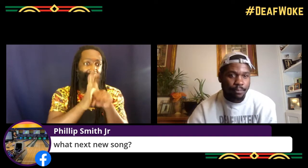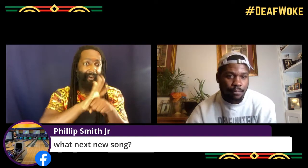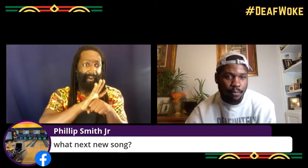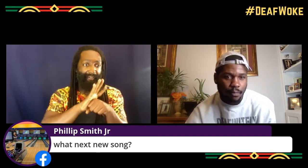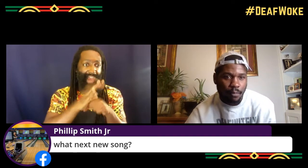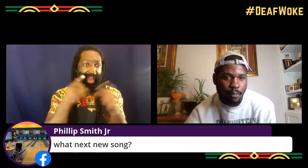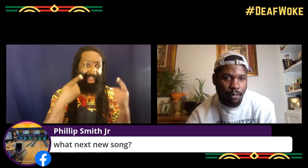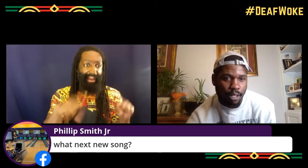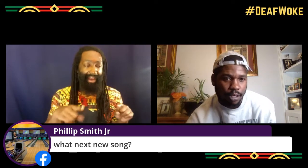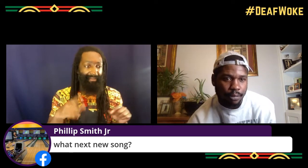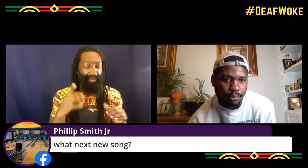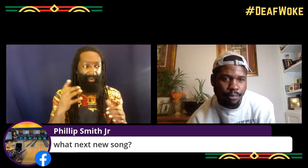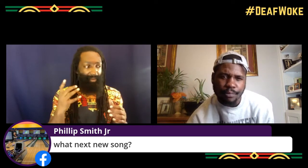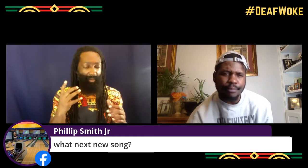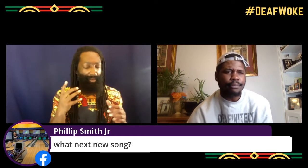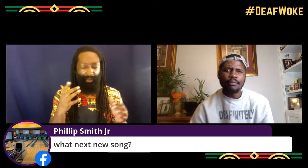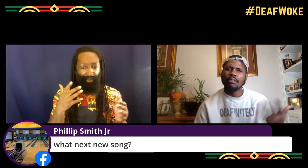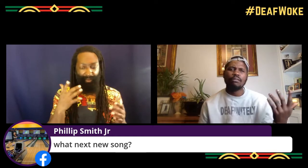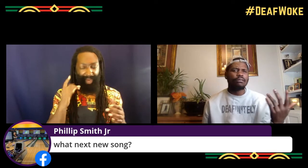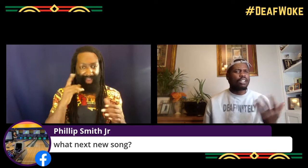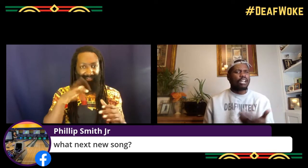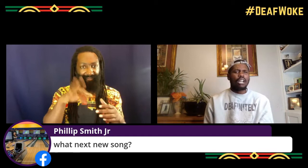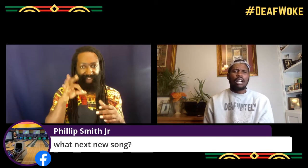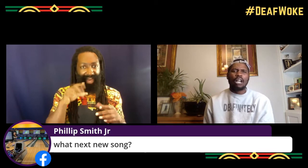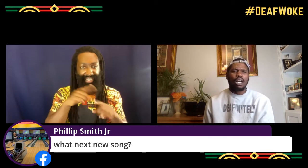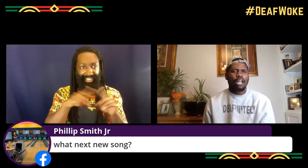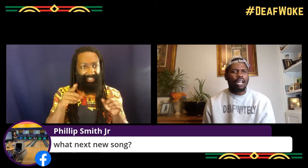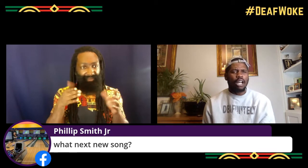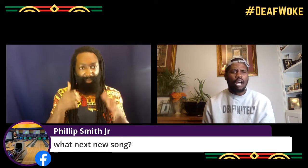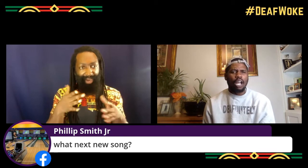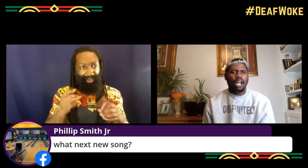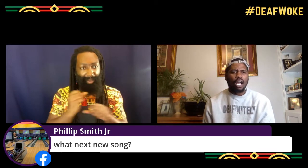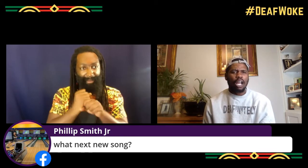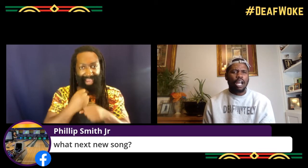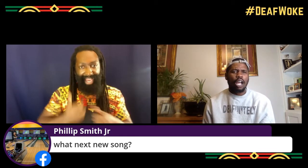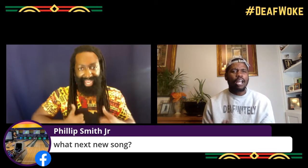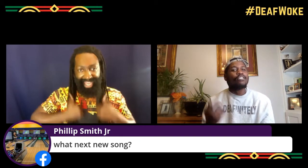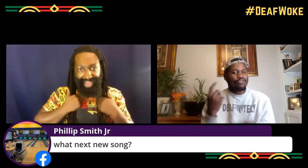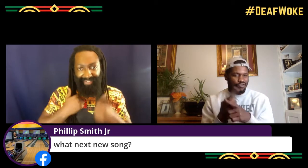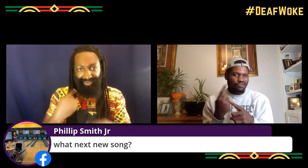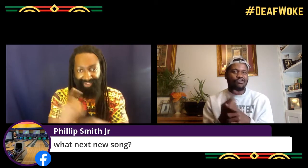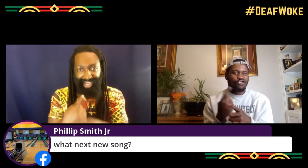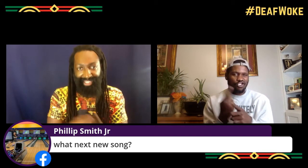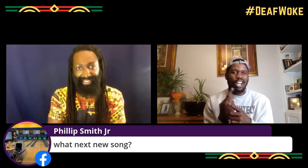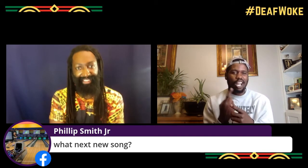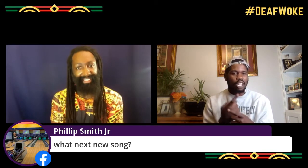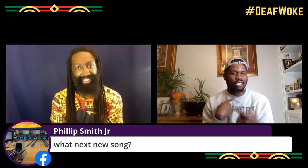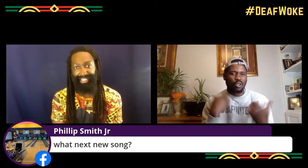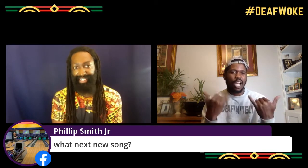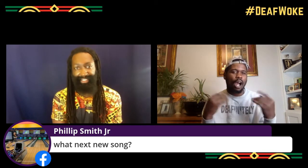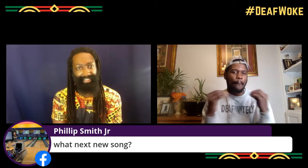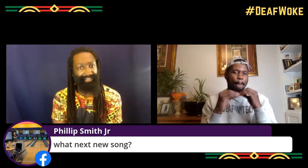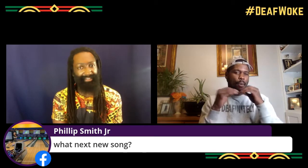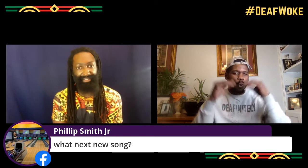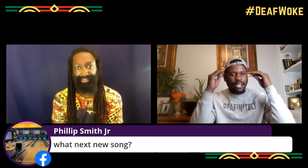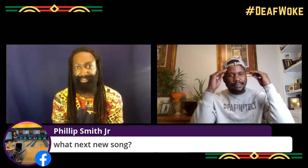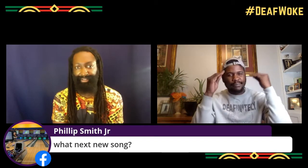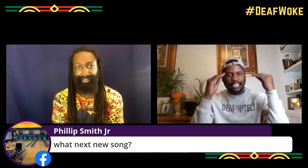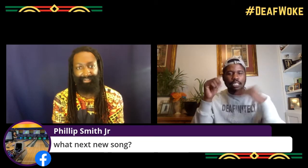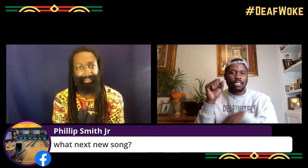Oh, I mean now with COVID going on is just, we just have to find a different way to make a living right?